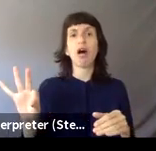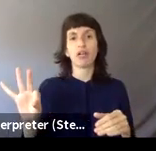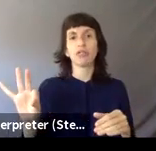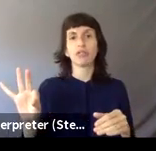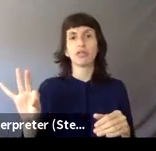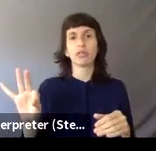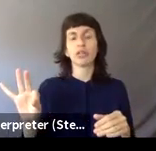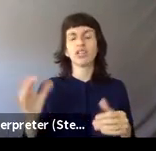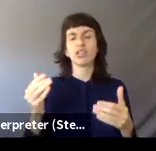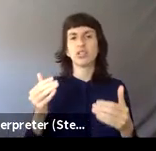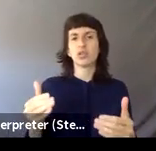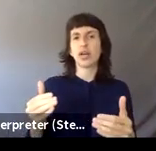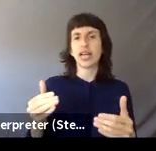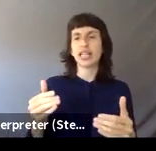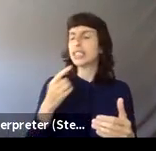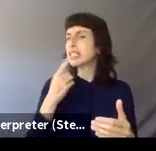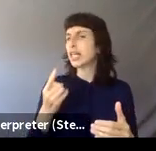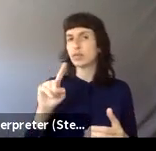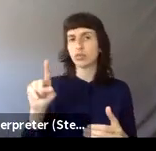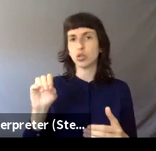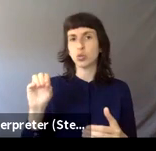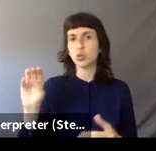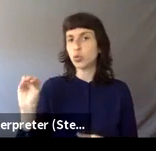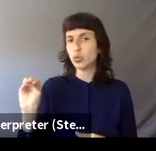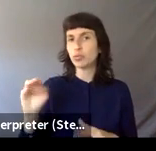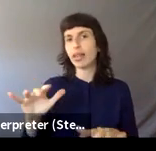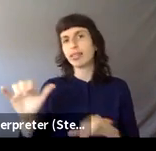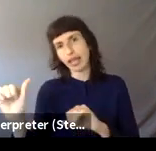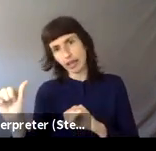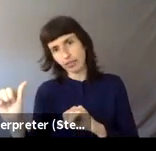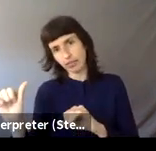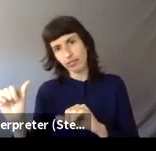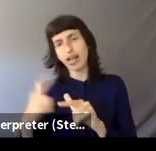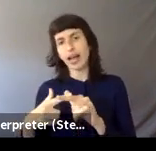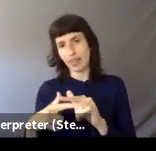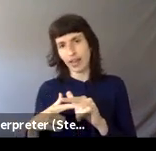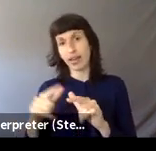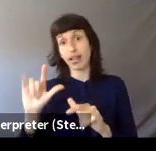to open so we don't have a waiting room on.